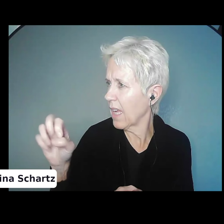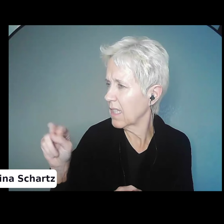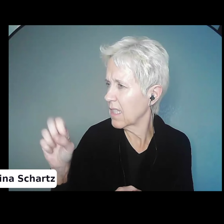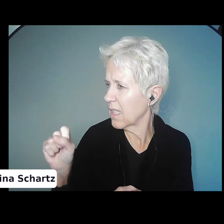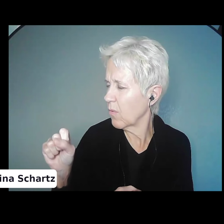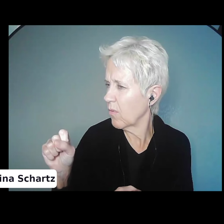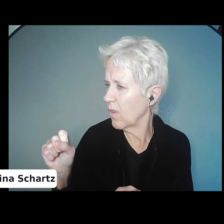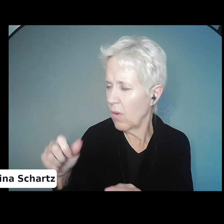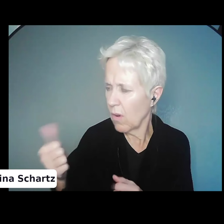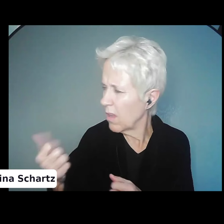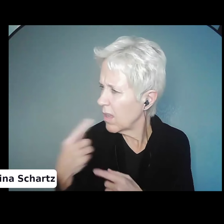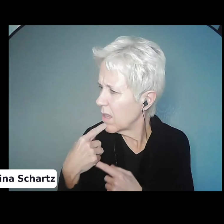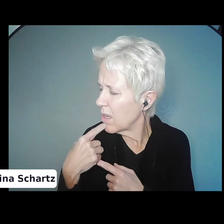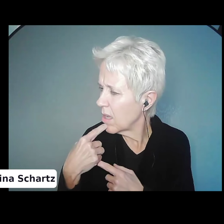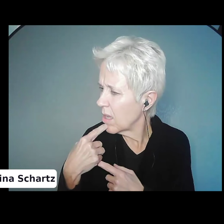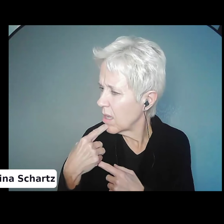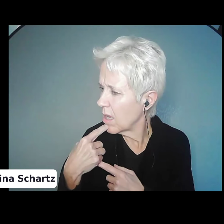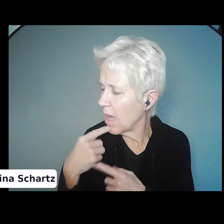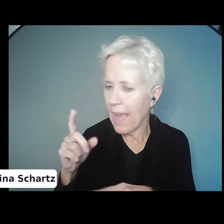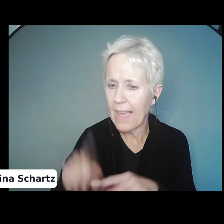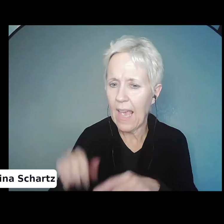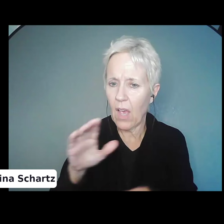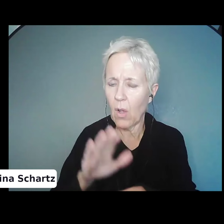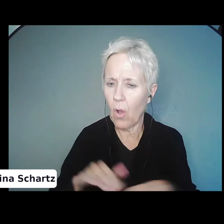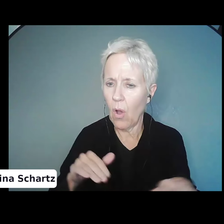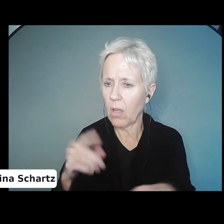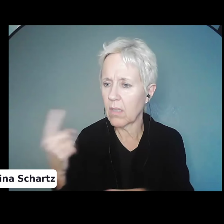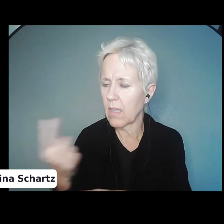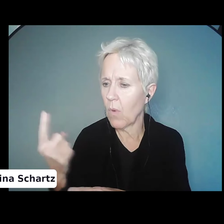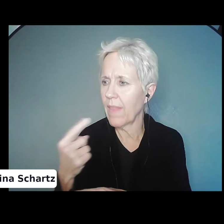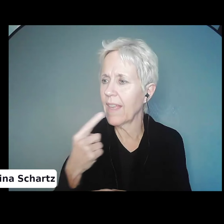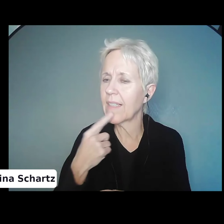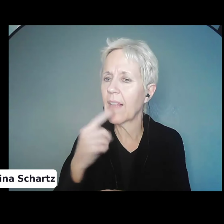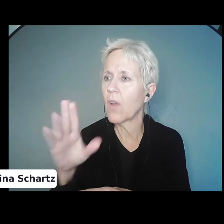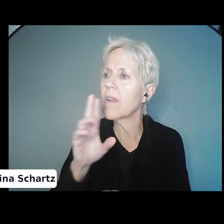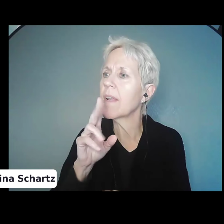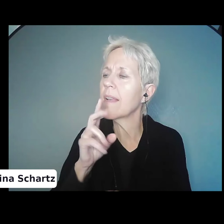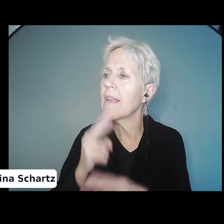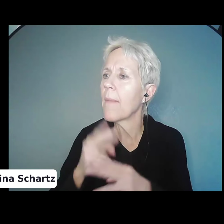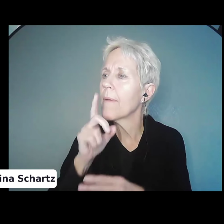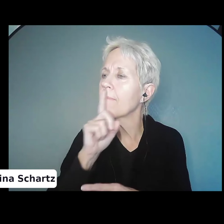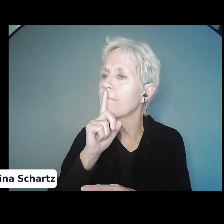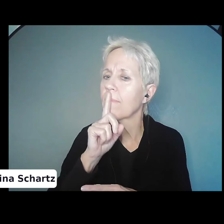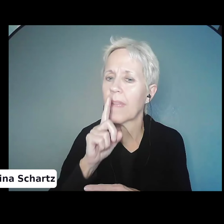A dungeon and dragon is the same as the zombie game you were talking about about